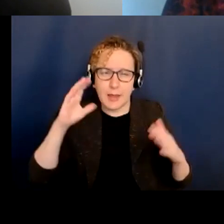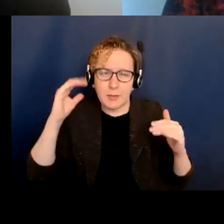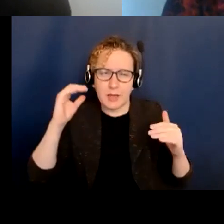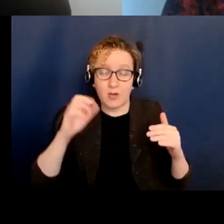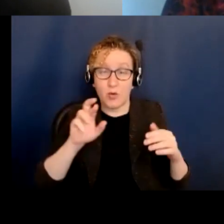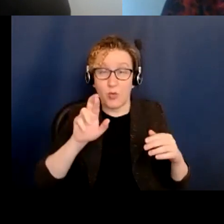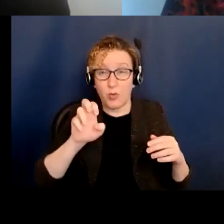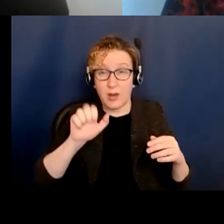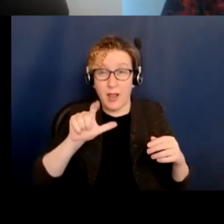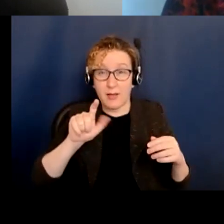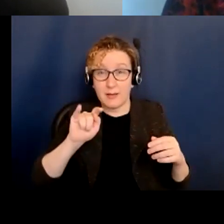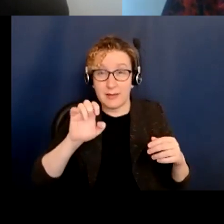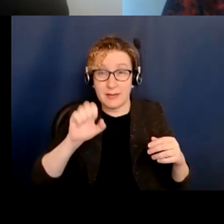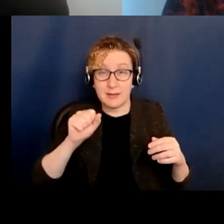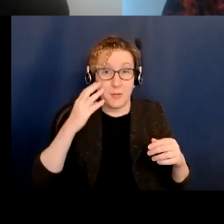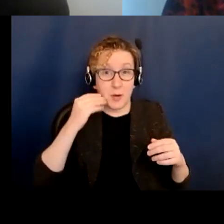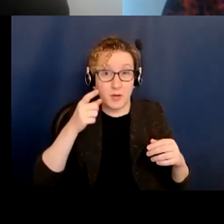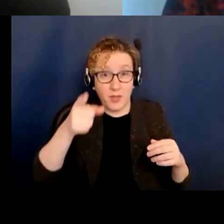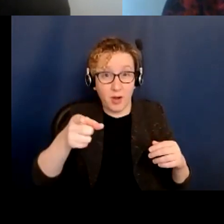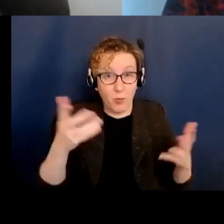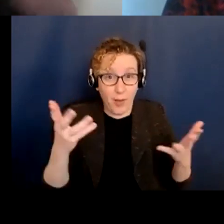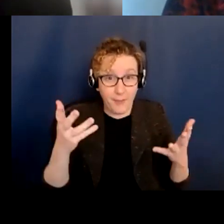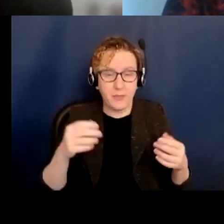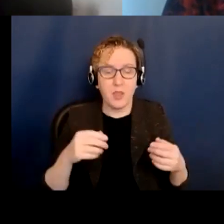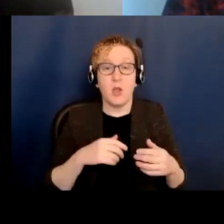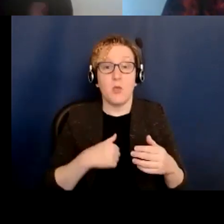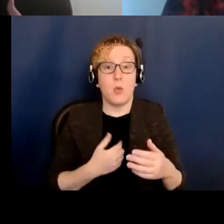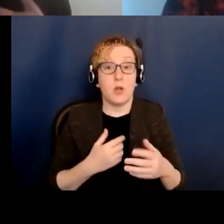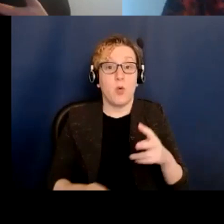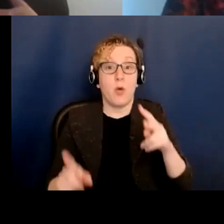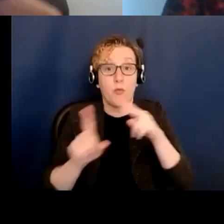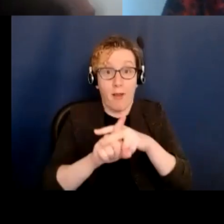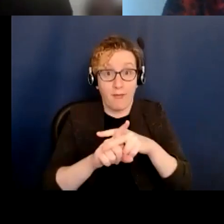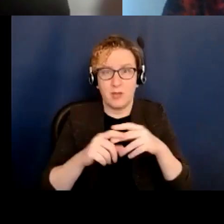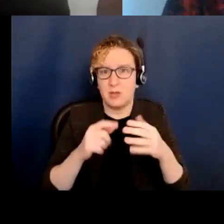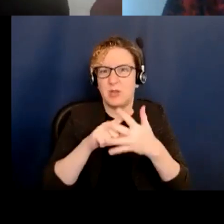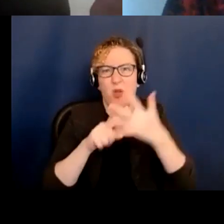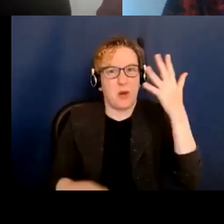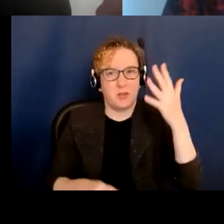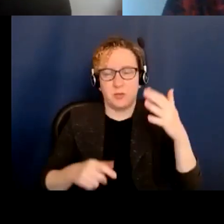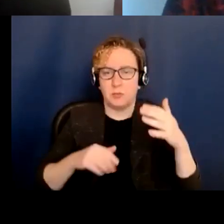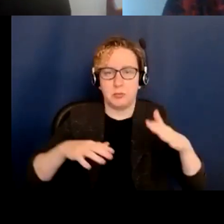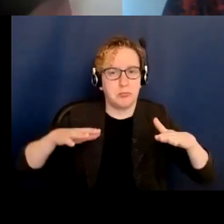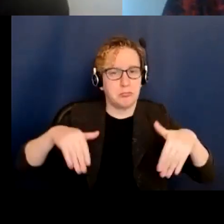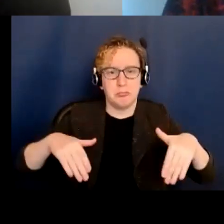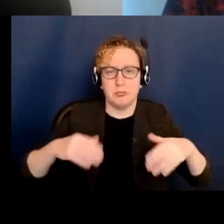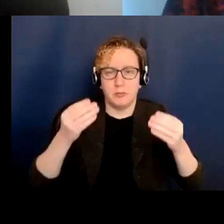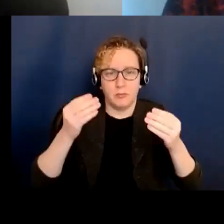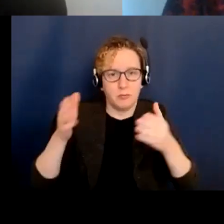There will be so much you have not prepared them for because it is such an overwhelming experience.